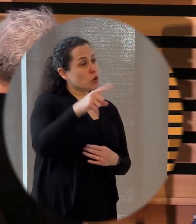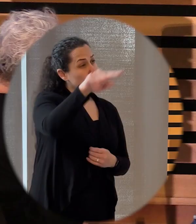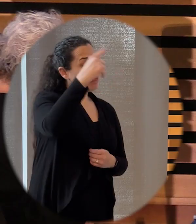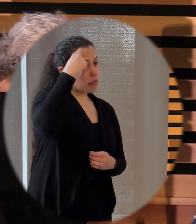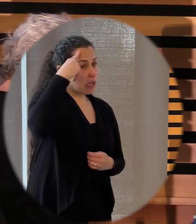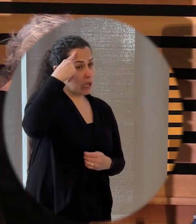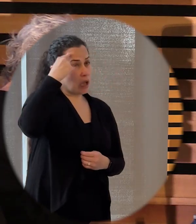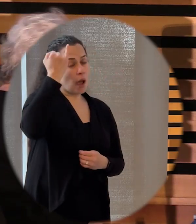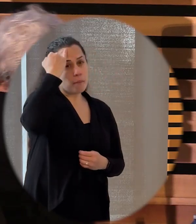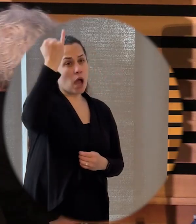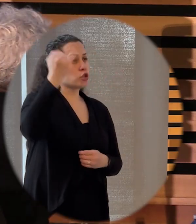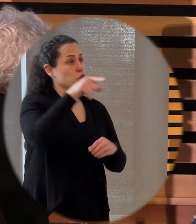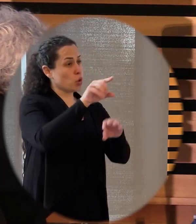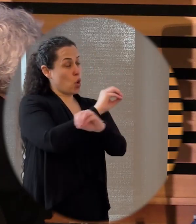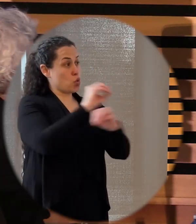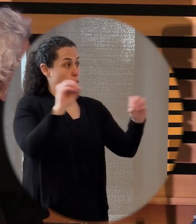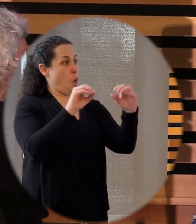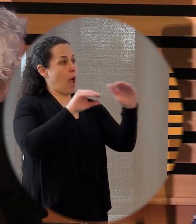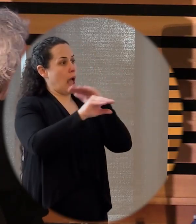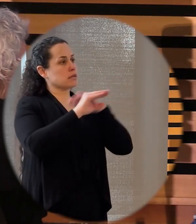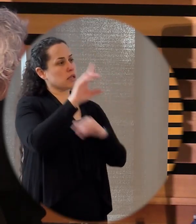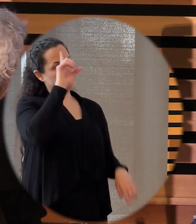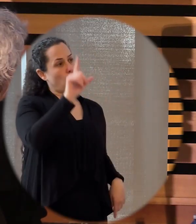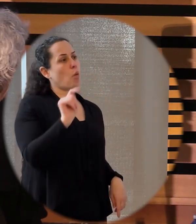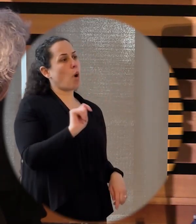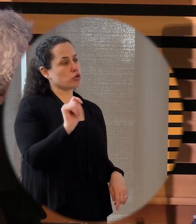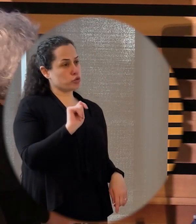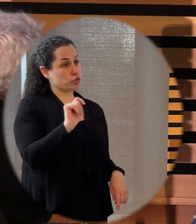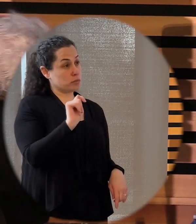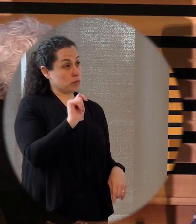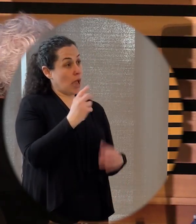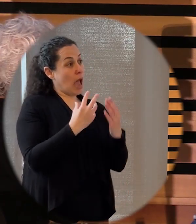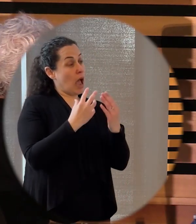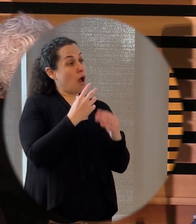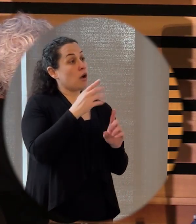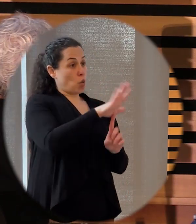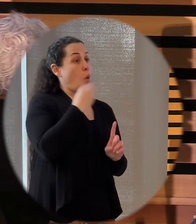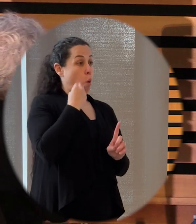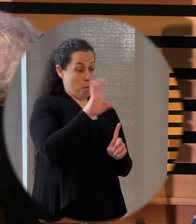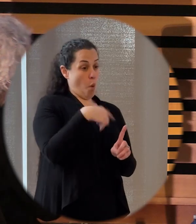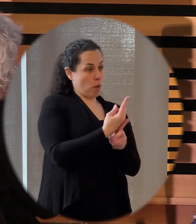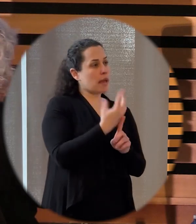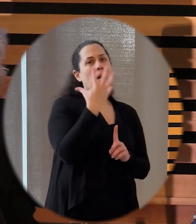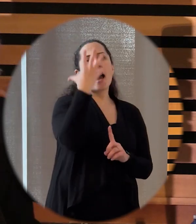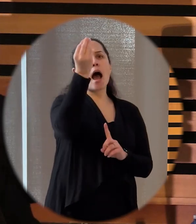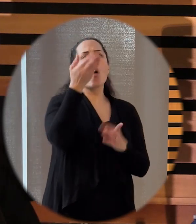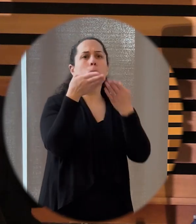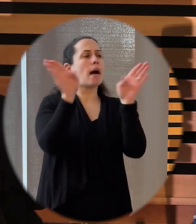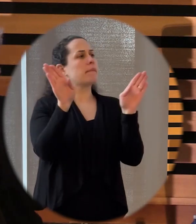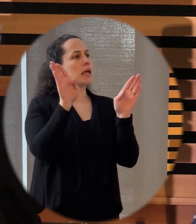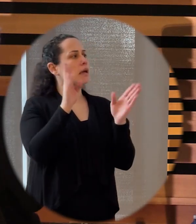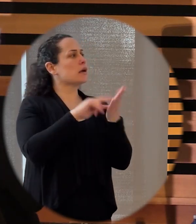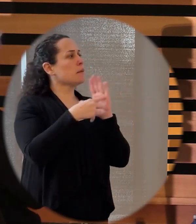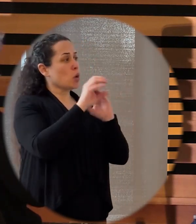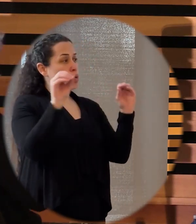if you do not have access to a washroom outside of your home and you're in a public space,